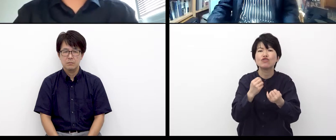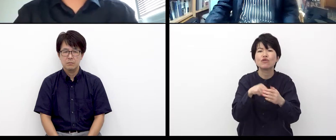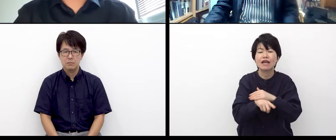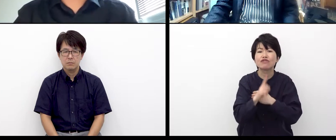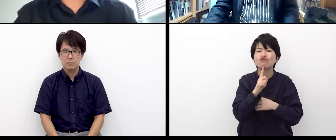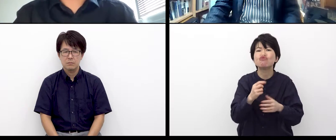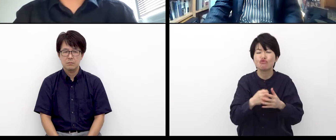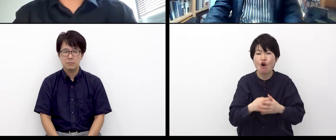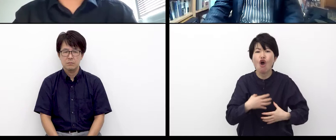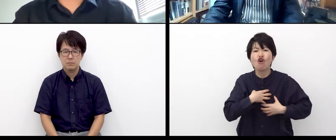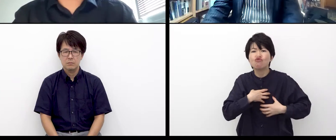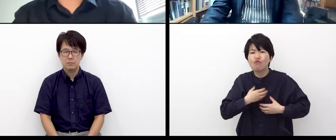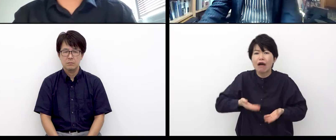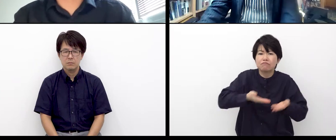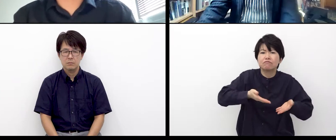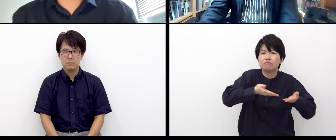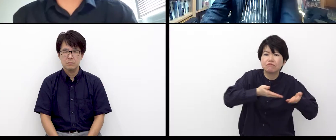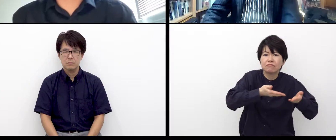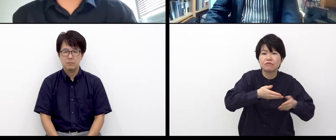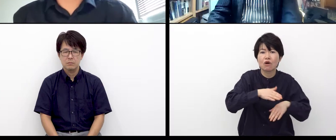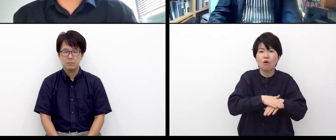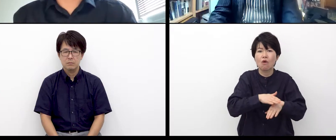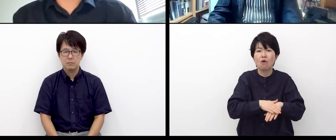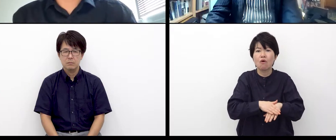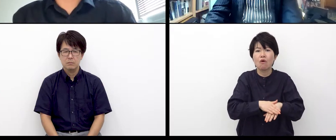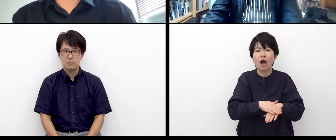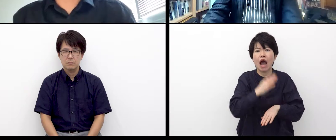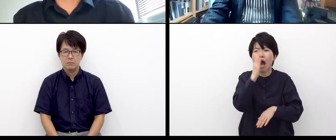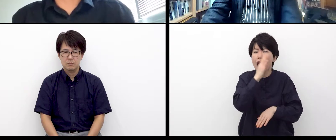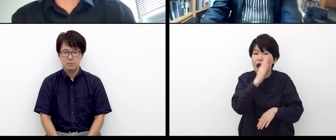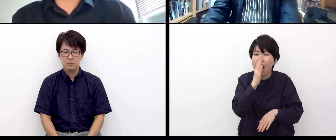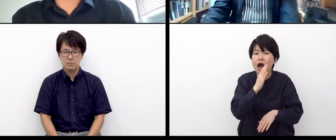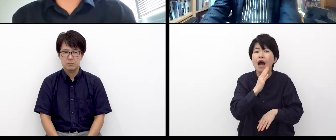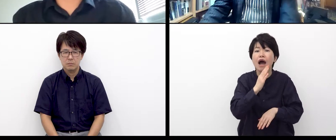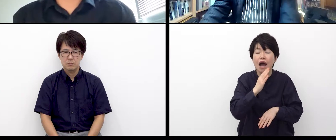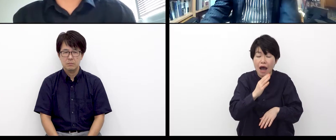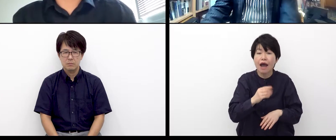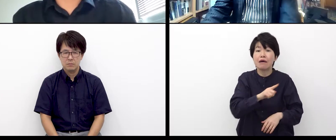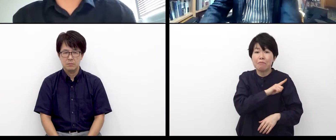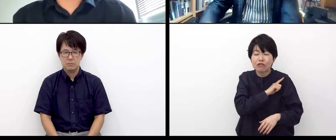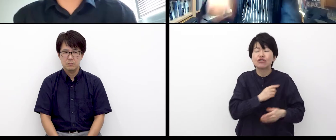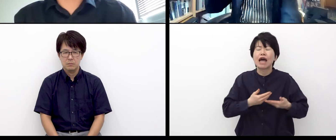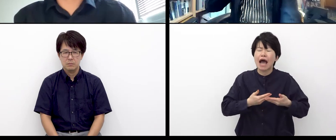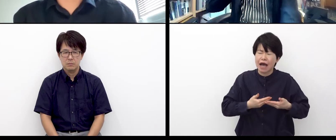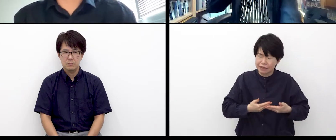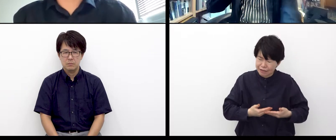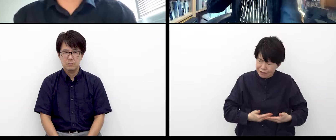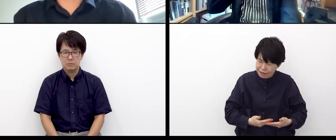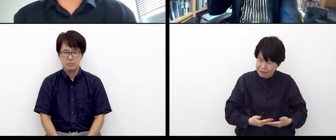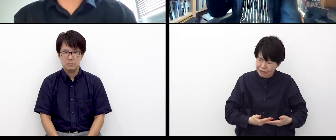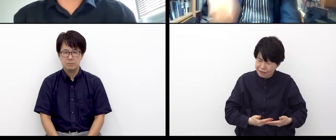they start to work. That’s not true, and it’s easier to make them feel very easy and then they get active.